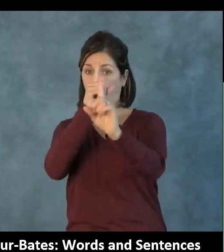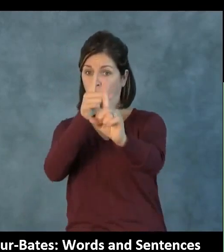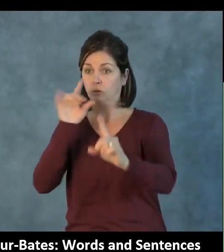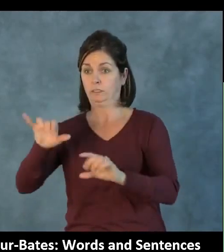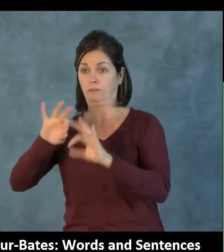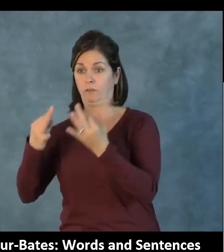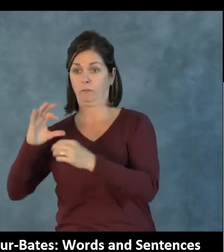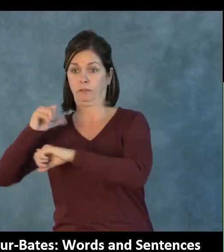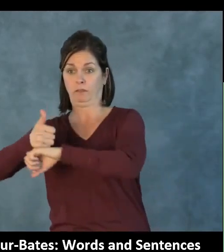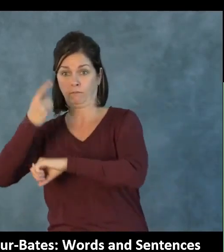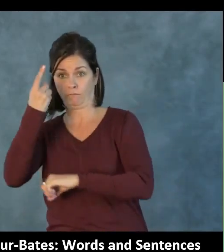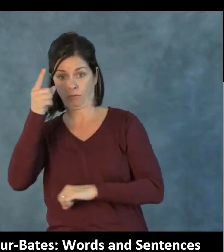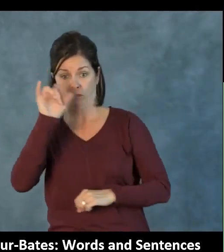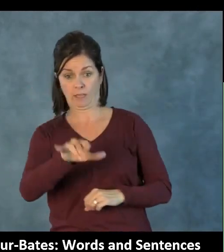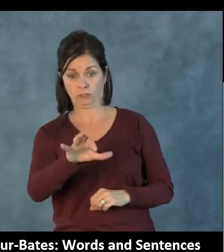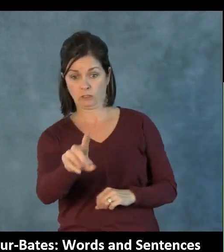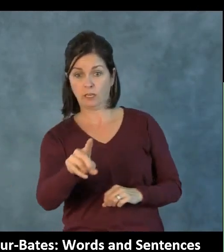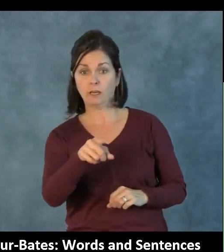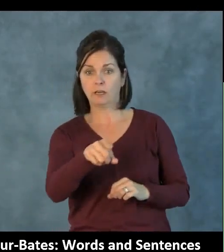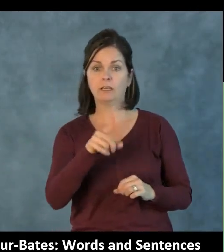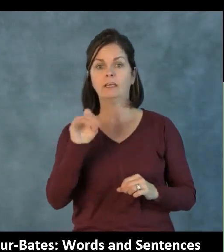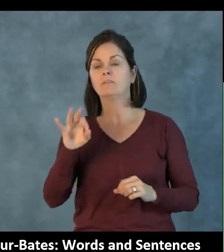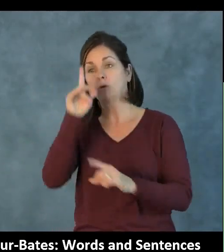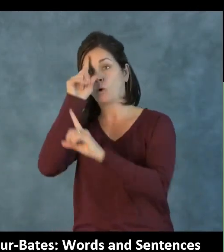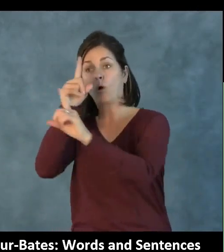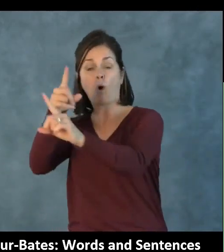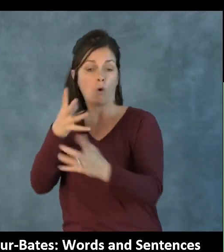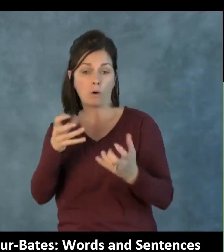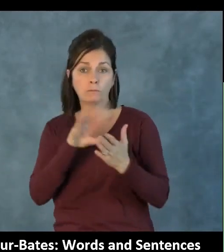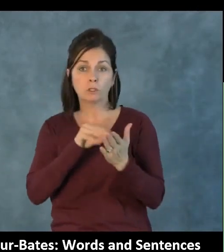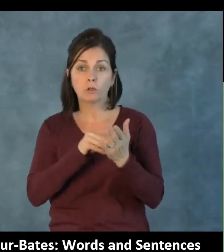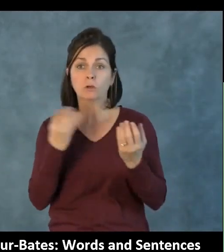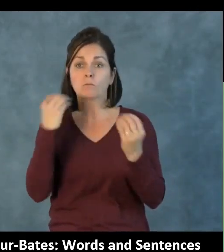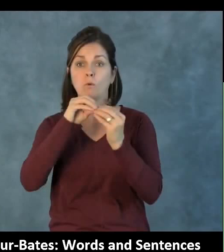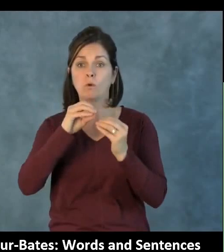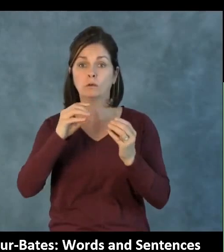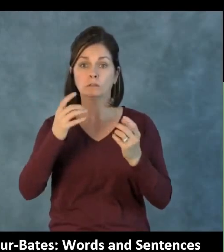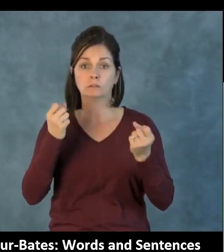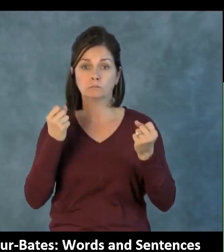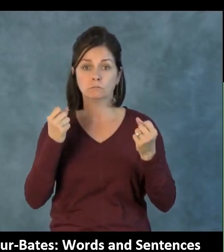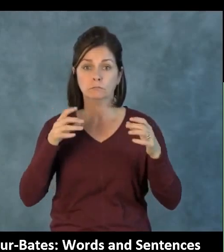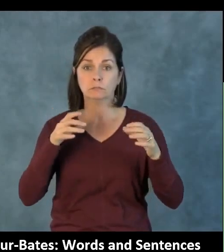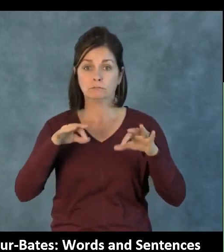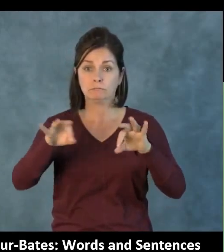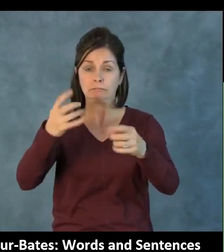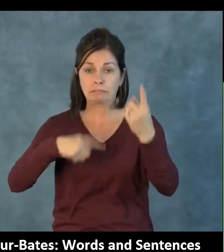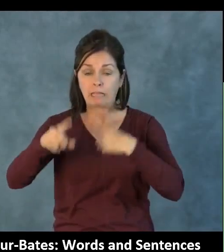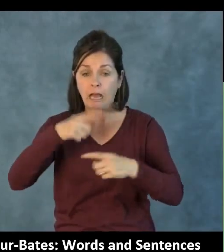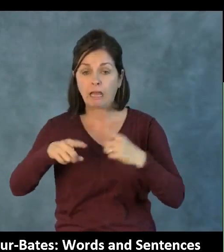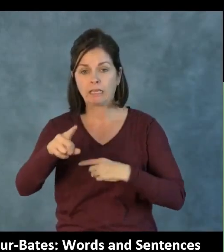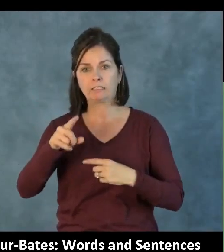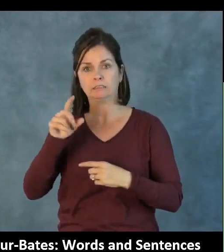that the family has for the child. Are they learning more signs, if the family wants them to be learning more signs?